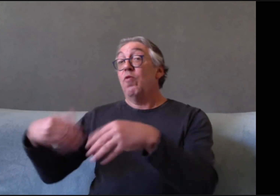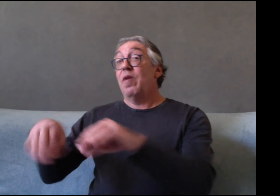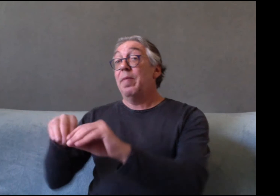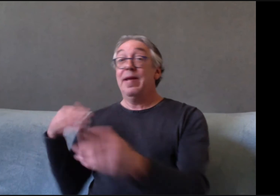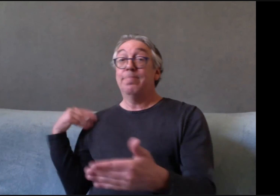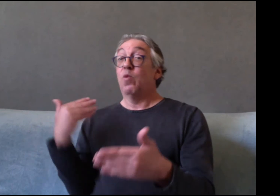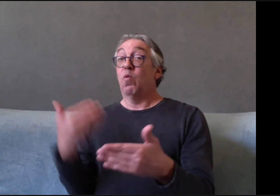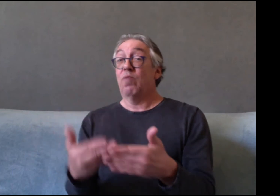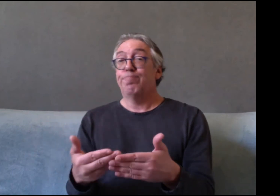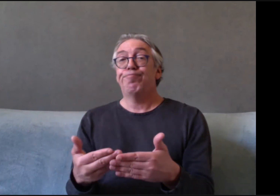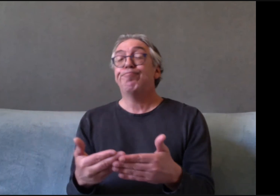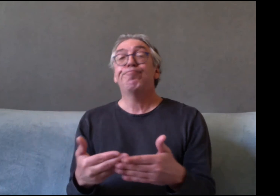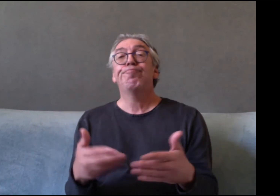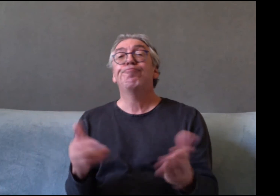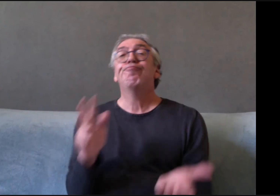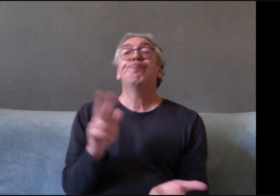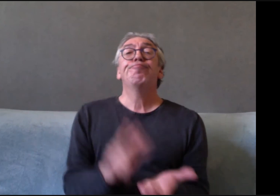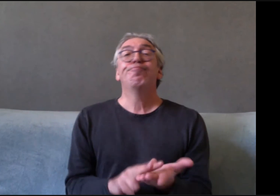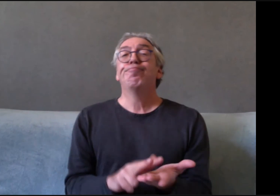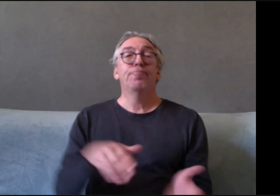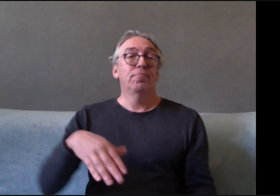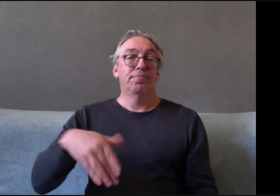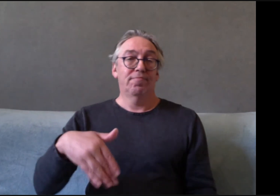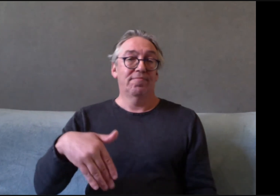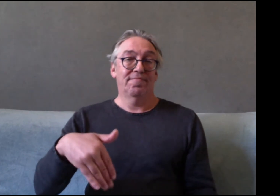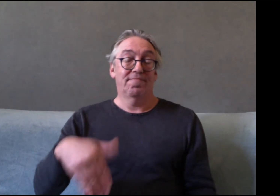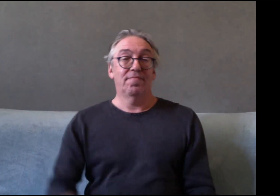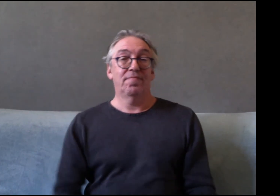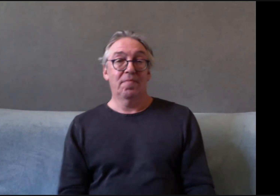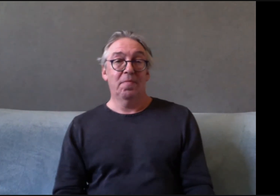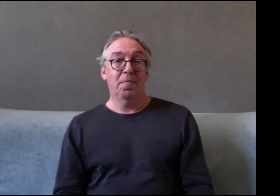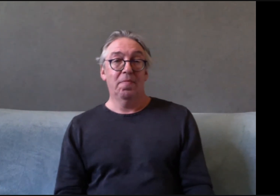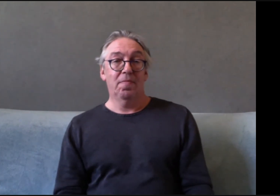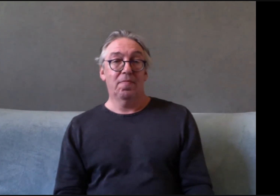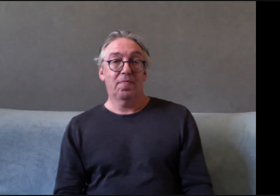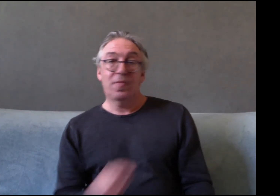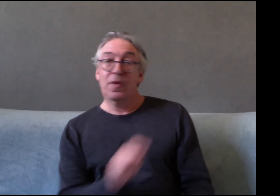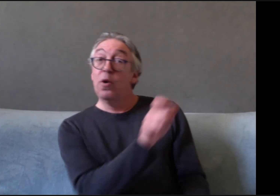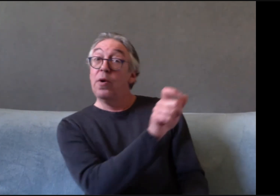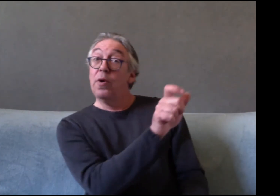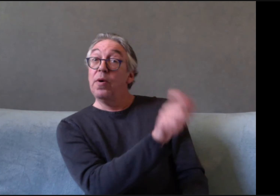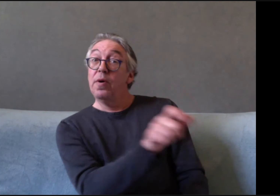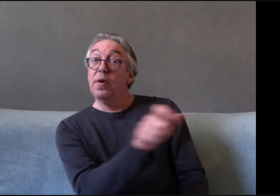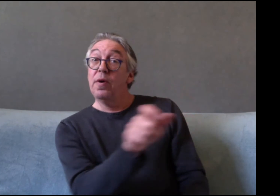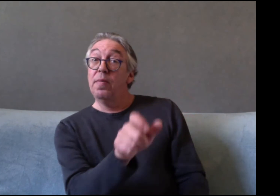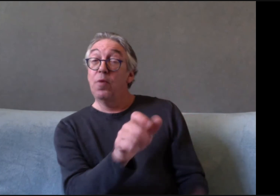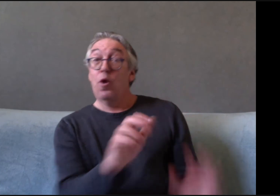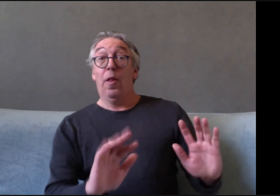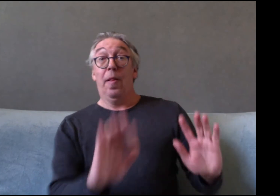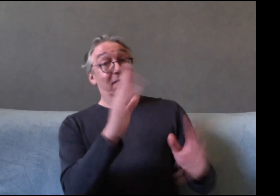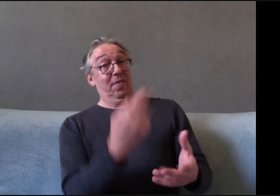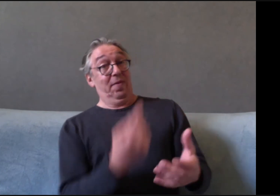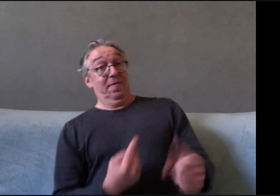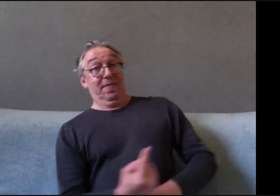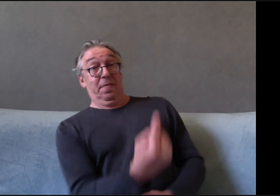And then people who live more independently. The lack of protection for them in their own homes.